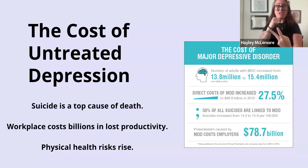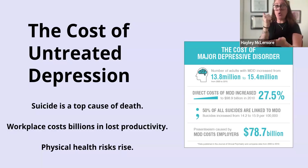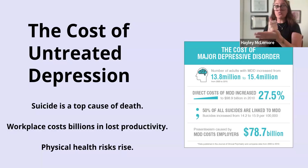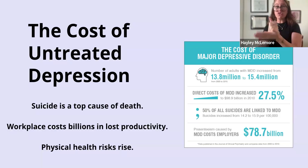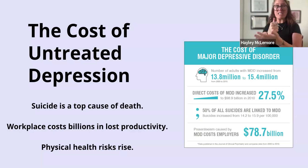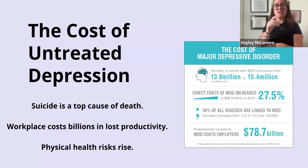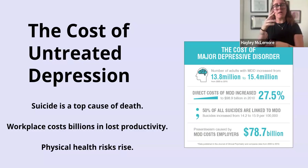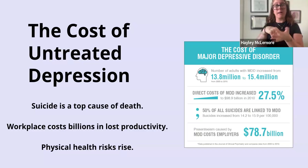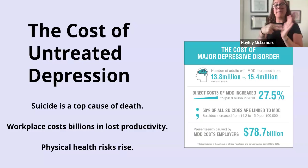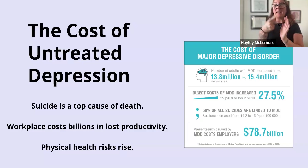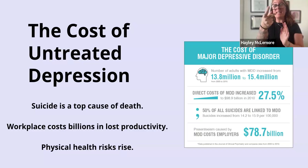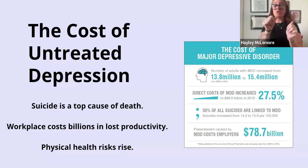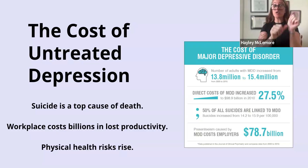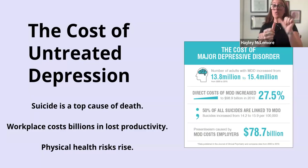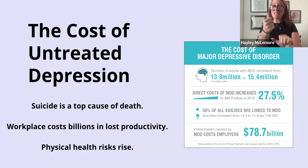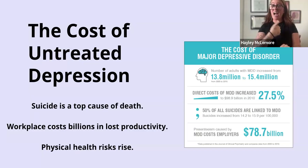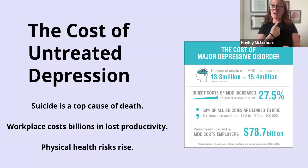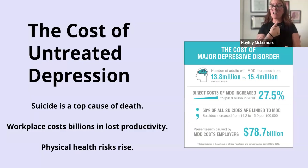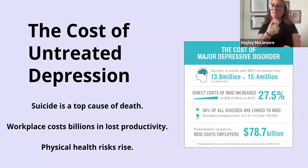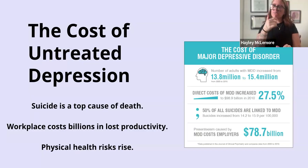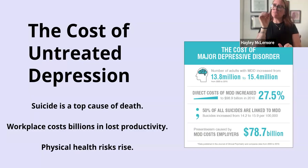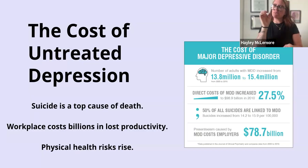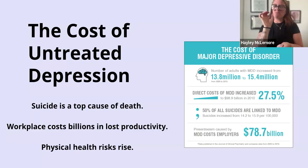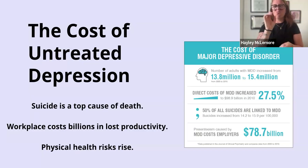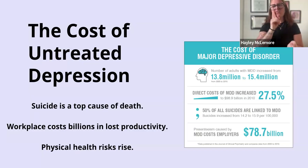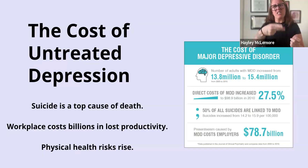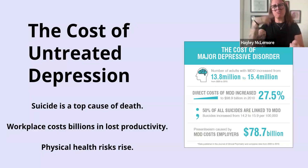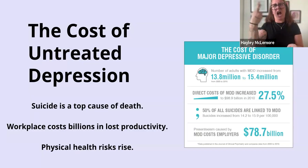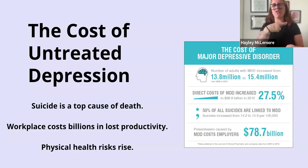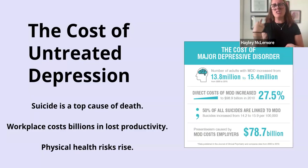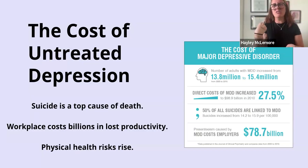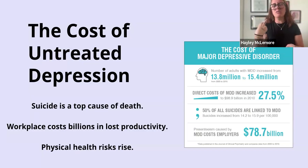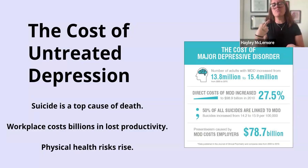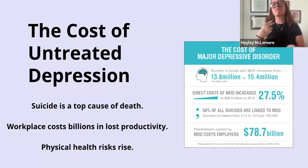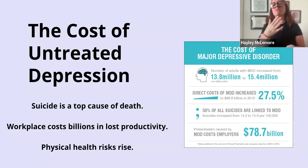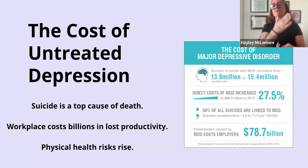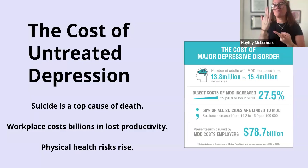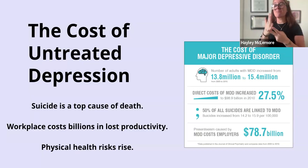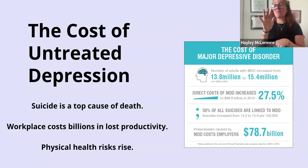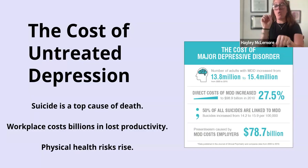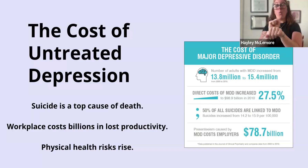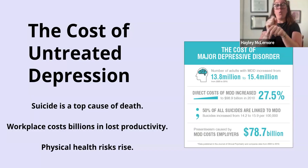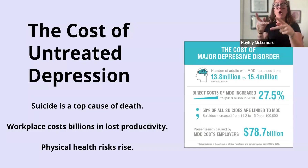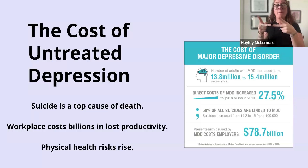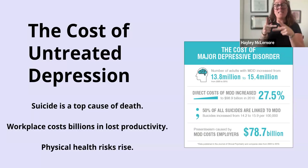So if we don't screen or if we don't help or treat, suicide rates have the ability to increase.